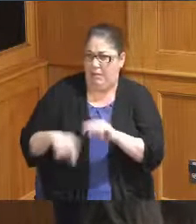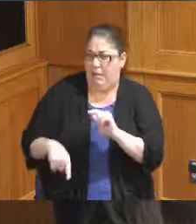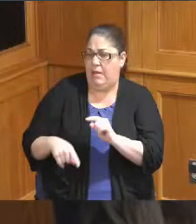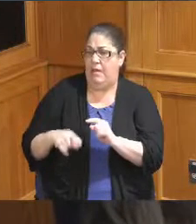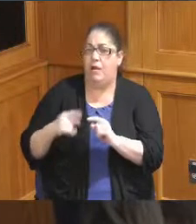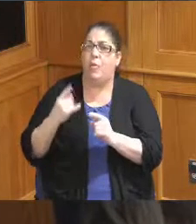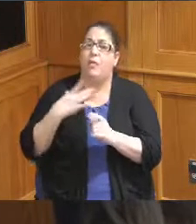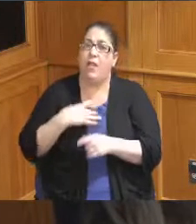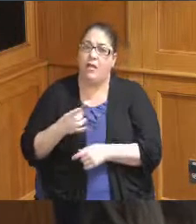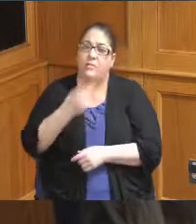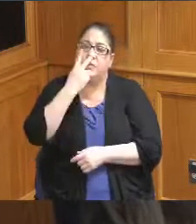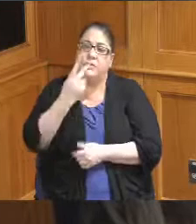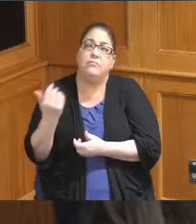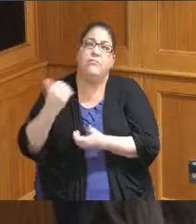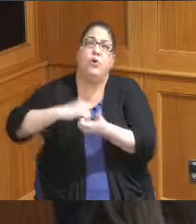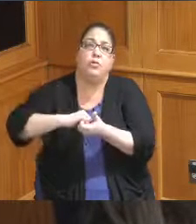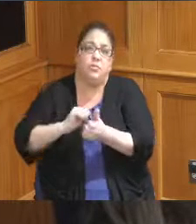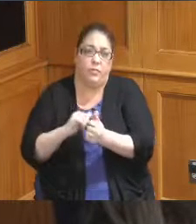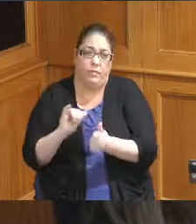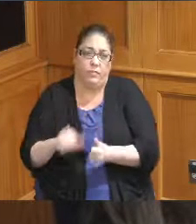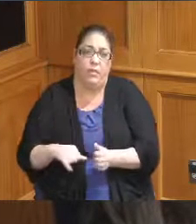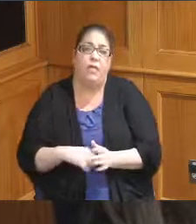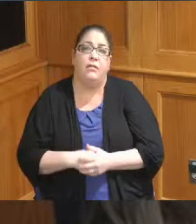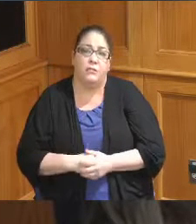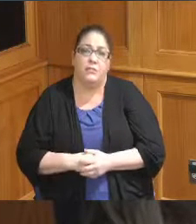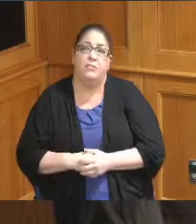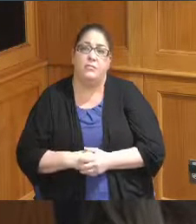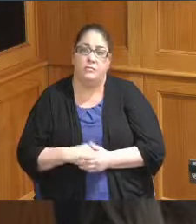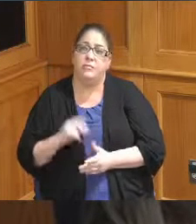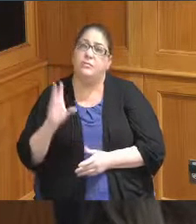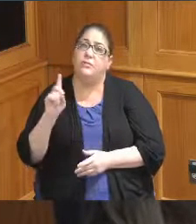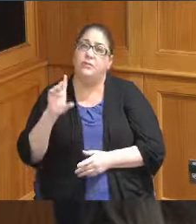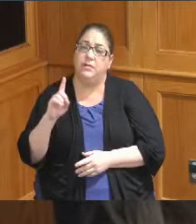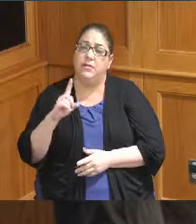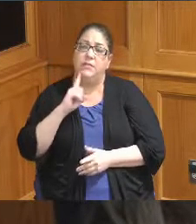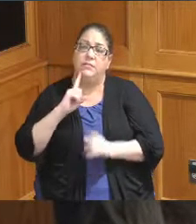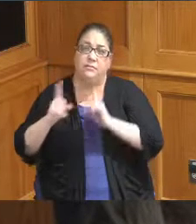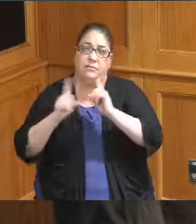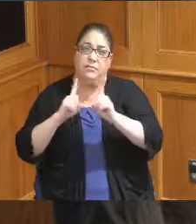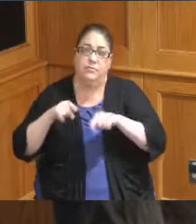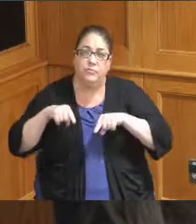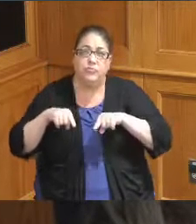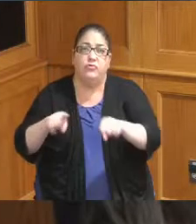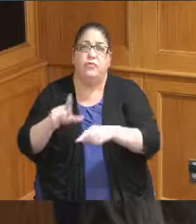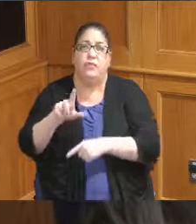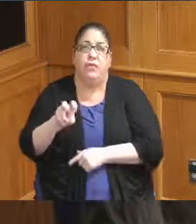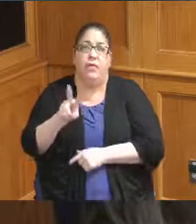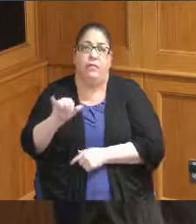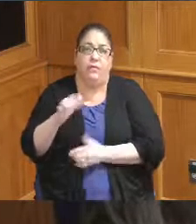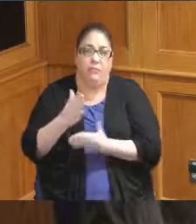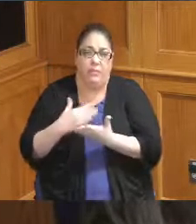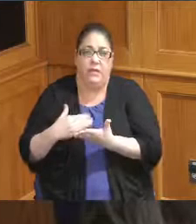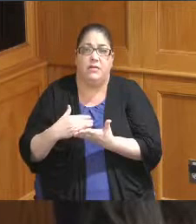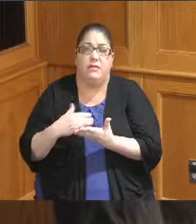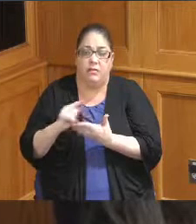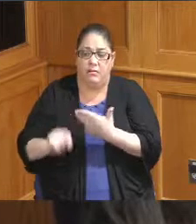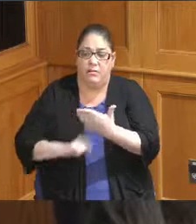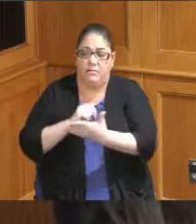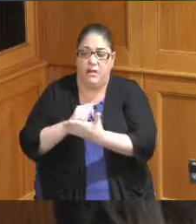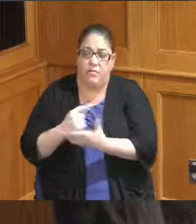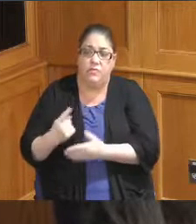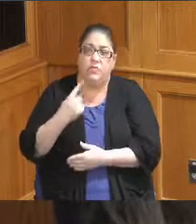Partnerships we talked about that during the Levee piece and at that time it was said yes we would